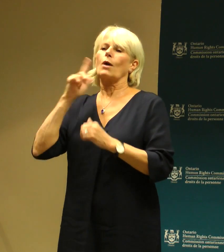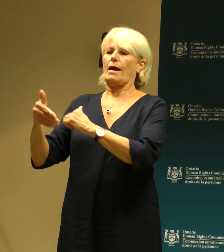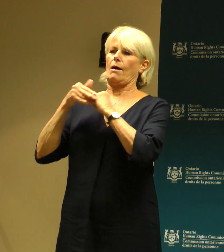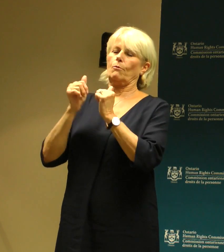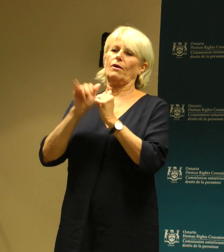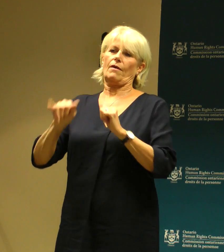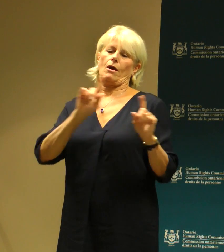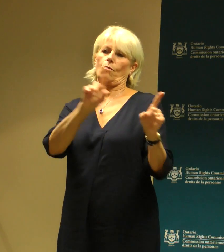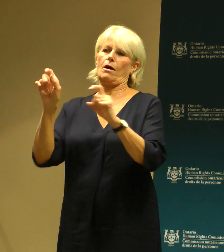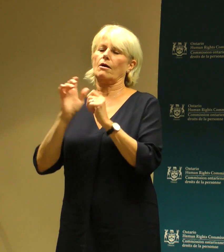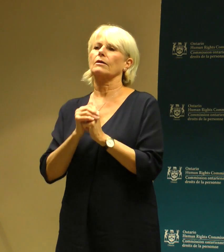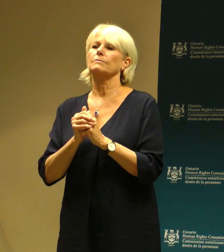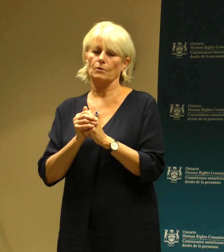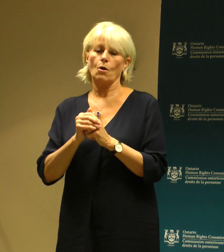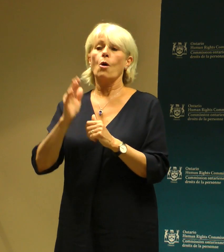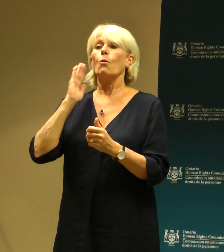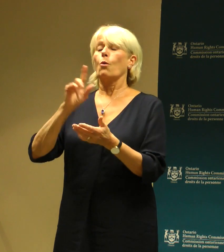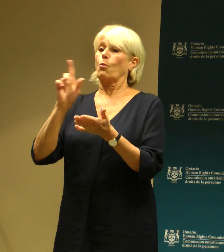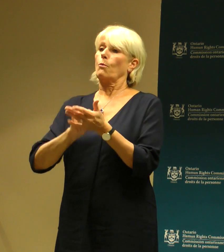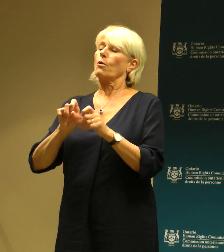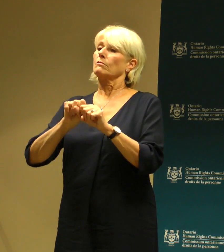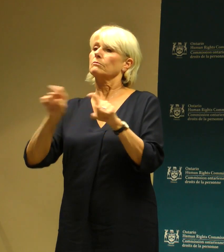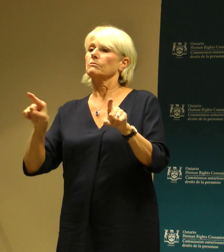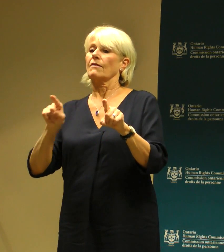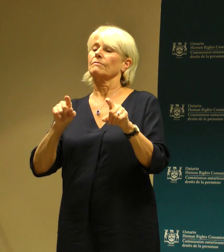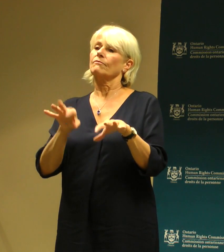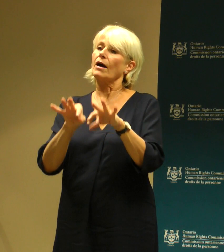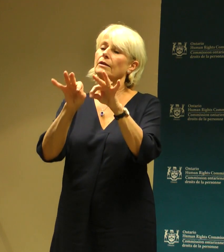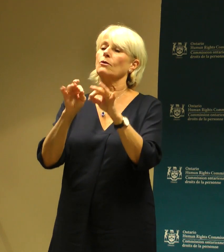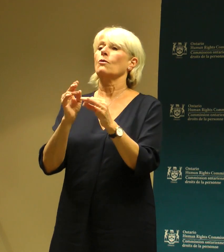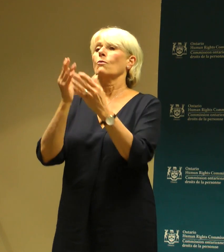We will release an inquiry report with findings and recommendations in 2020.